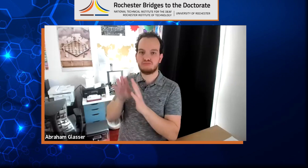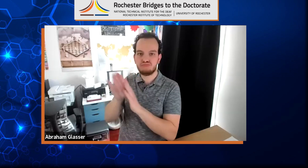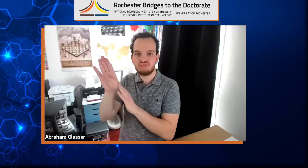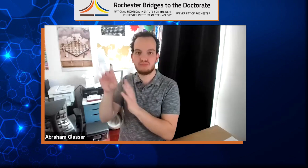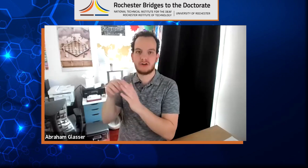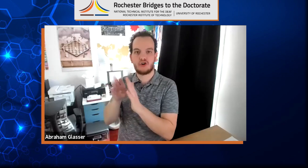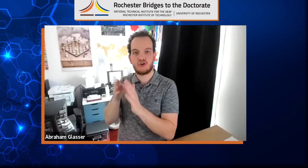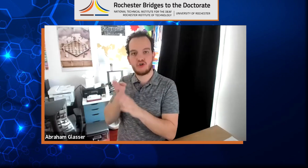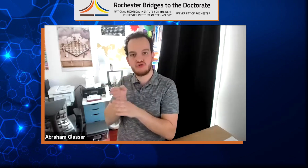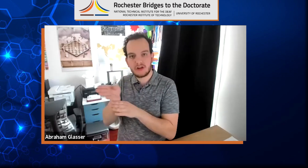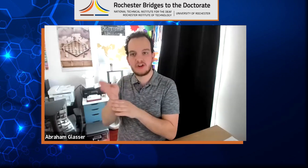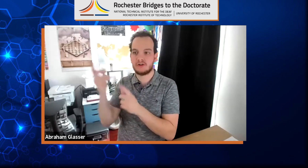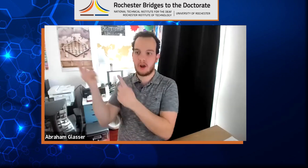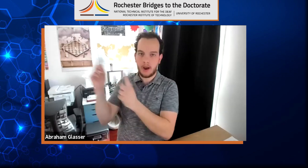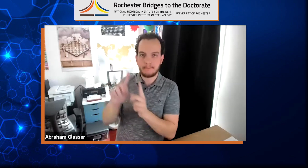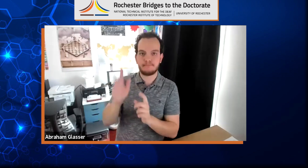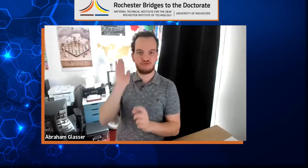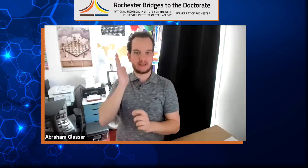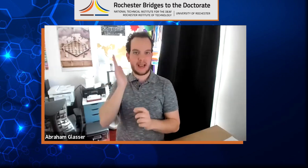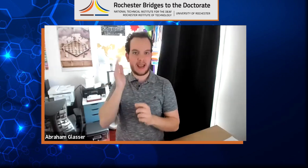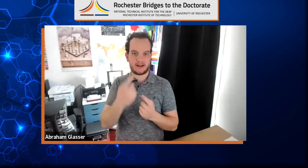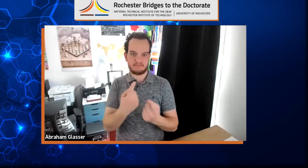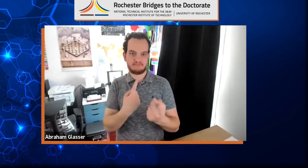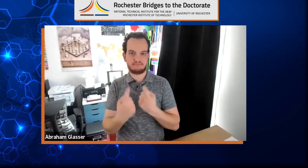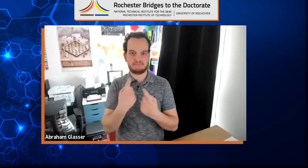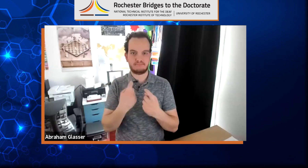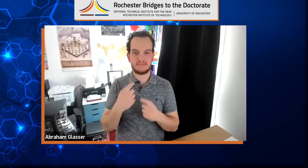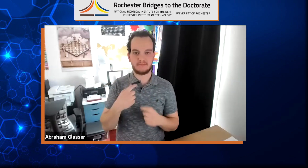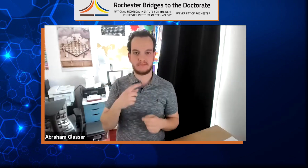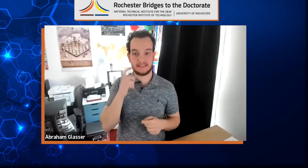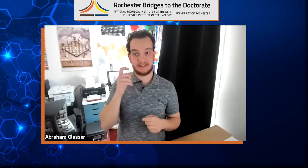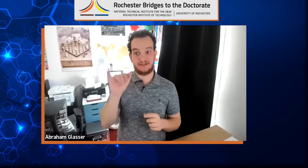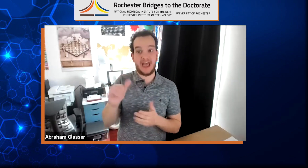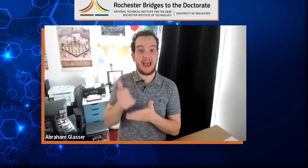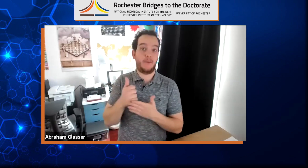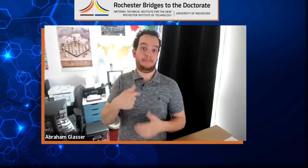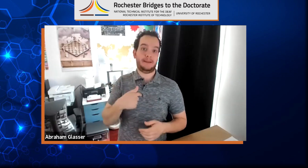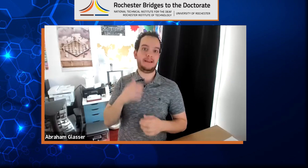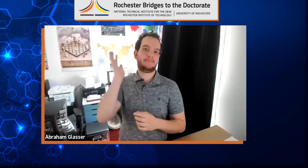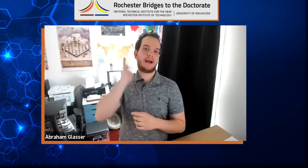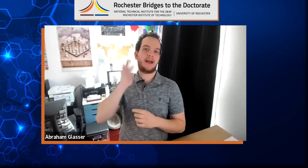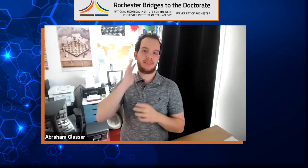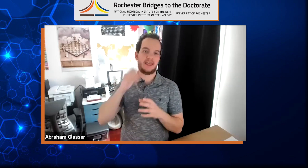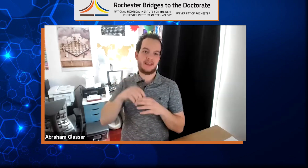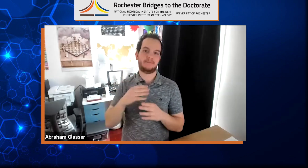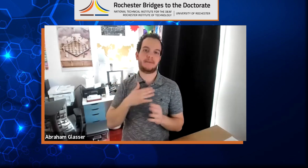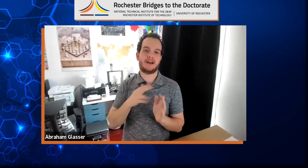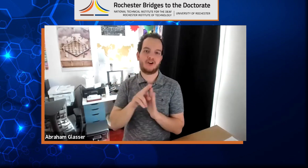who have successful careers, who can come and support, you know, upcoming researchers and students.